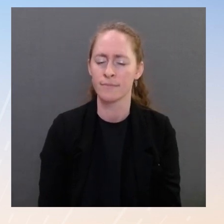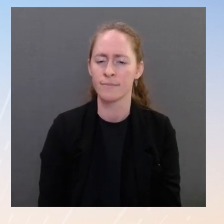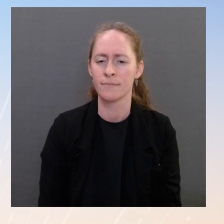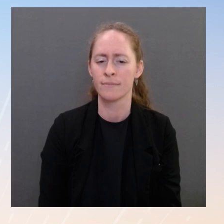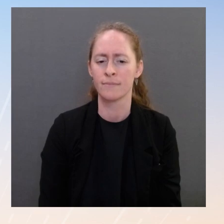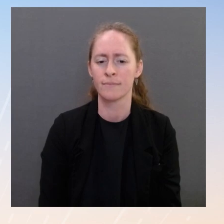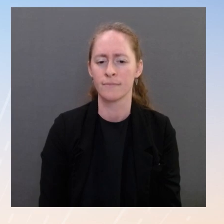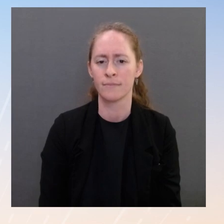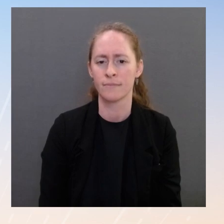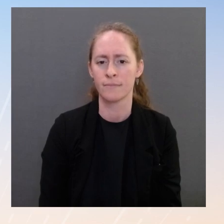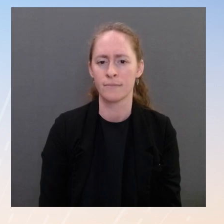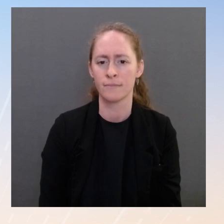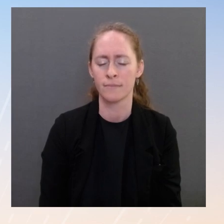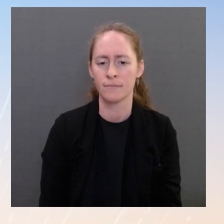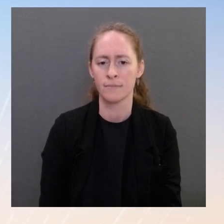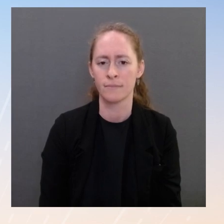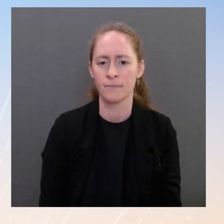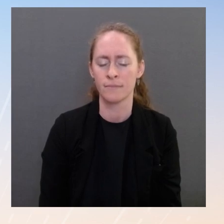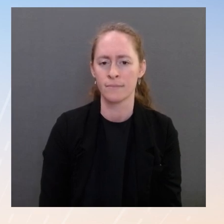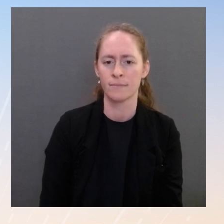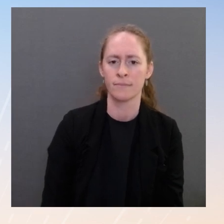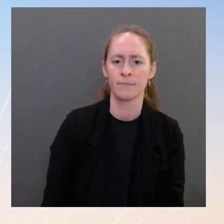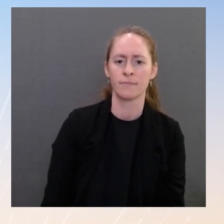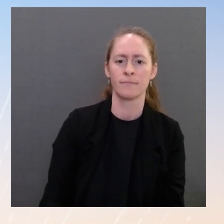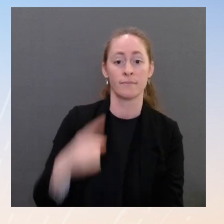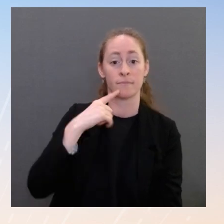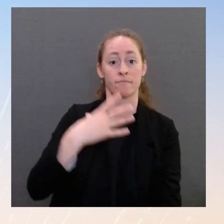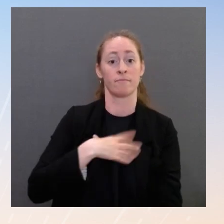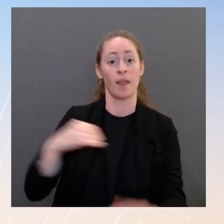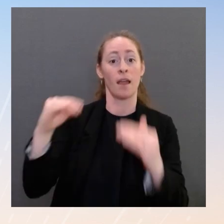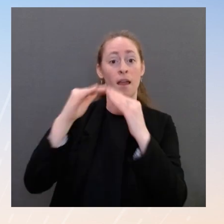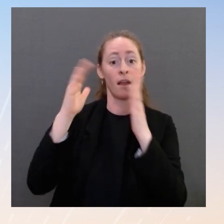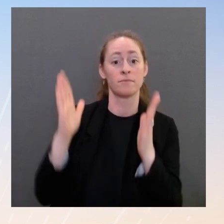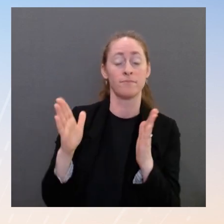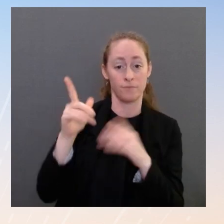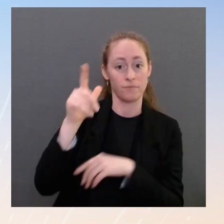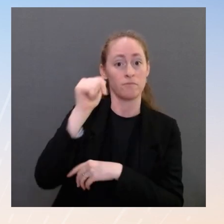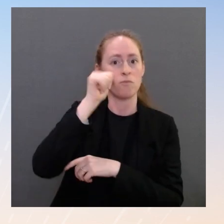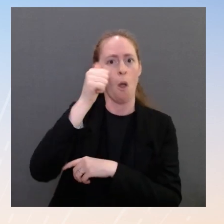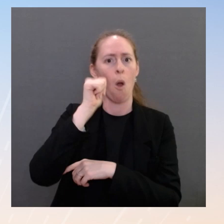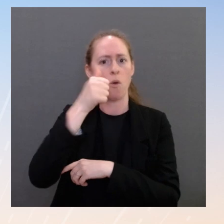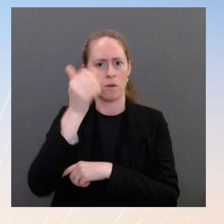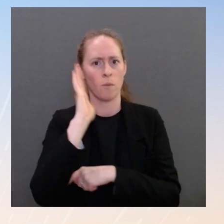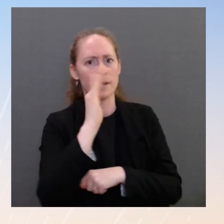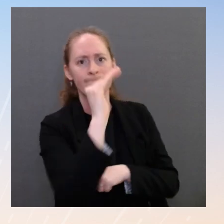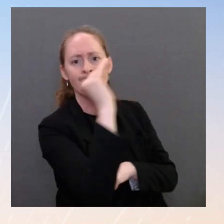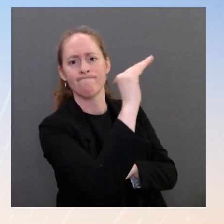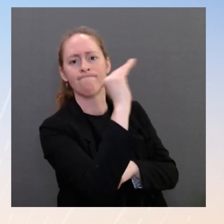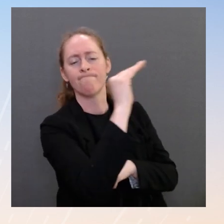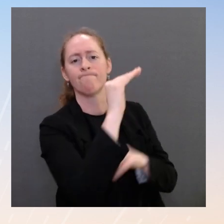as soon as tomorrow -- going to request the supplemental, and that will -- it will be through the end of the fiscal year,